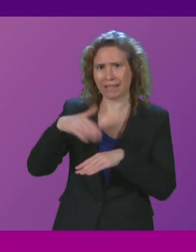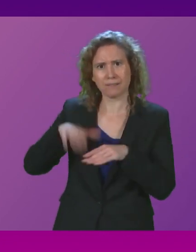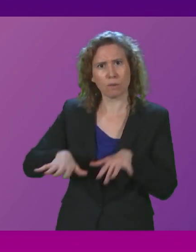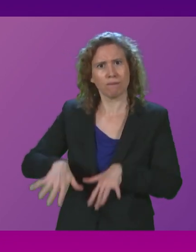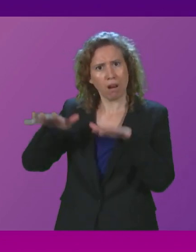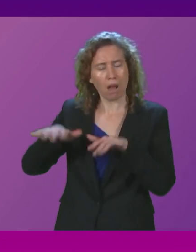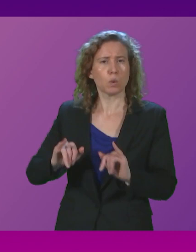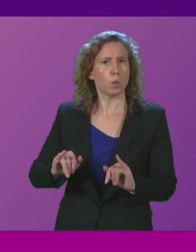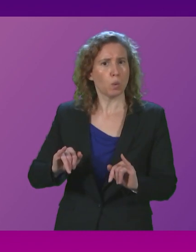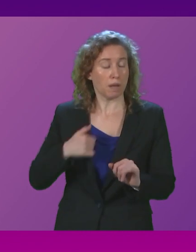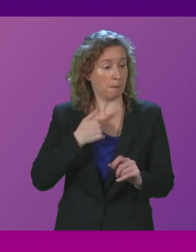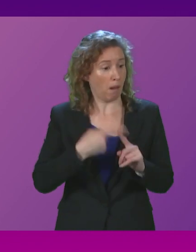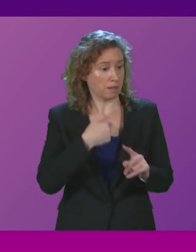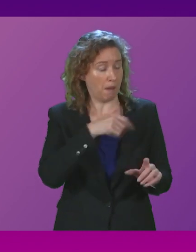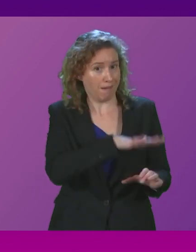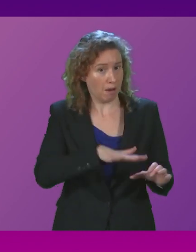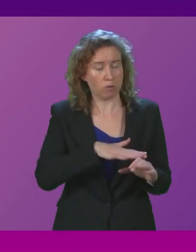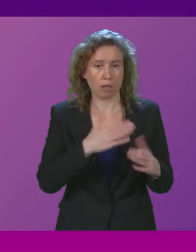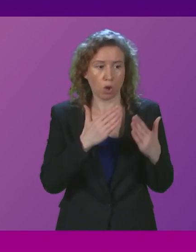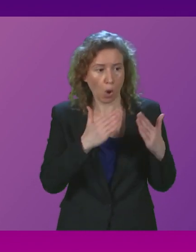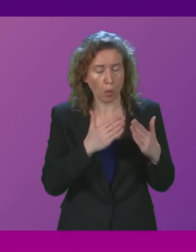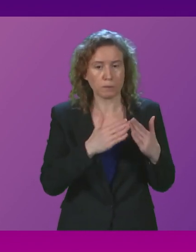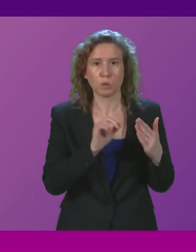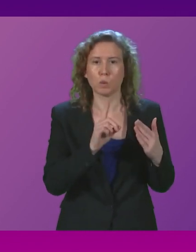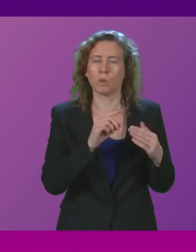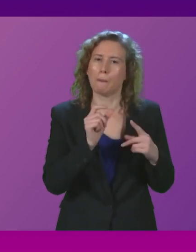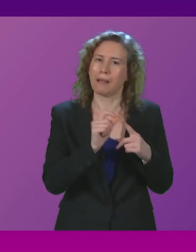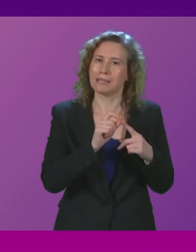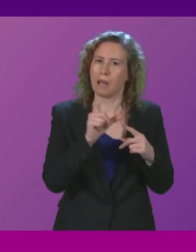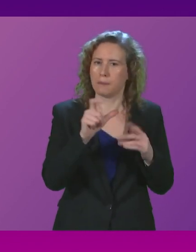My constituency is also home to the Pakistan consulate.